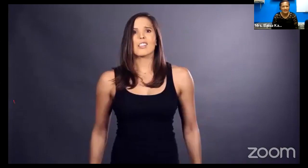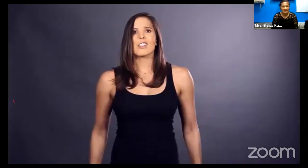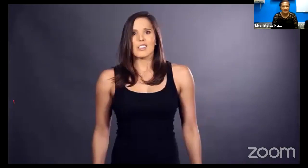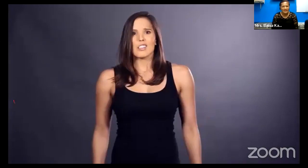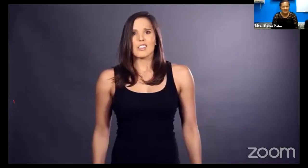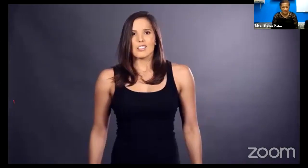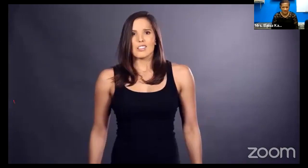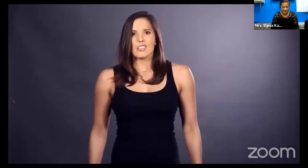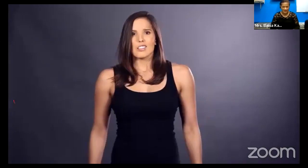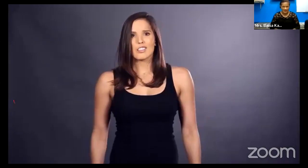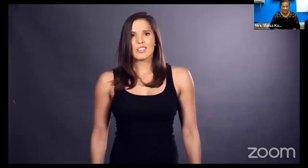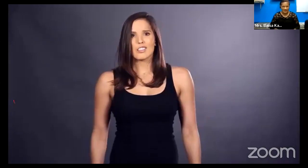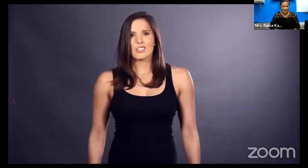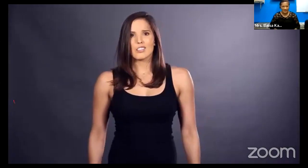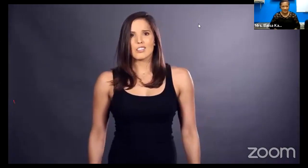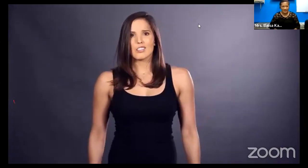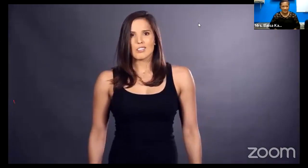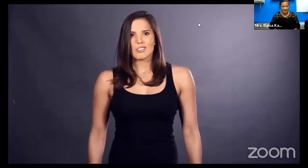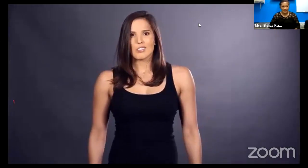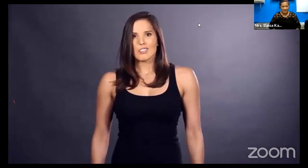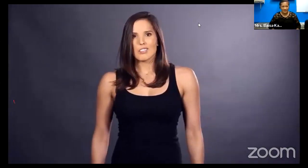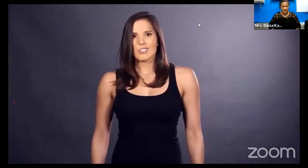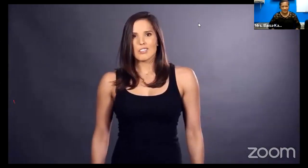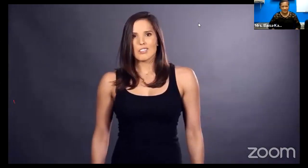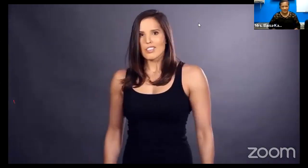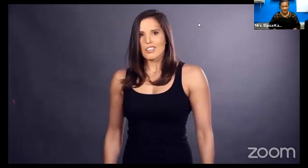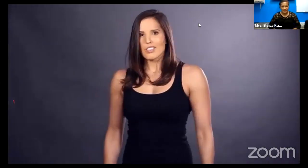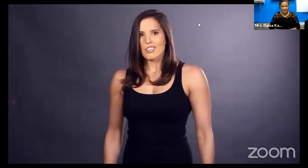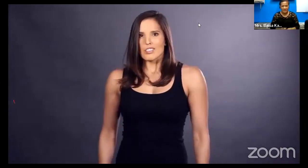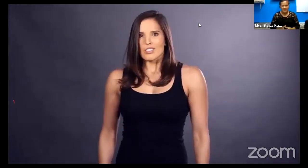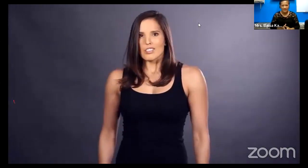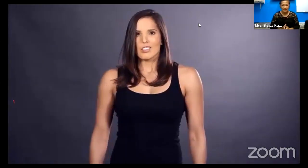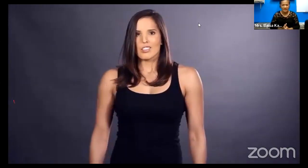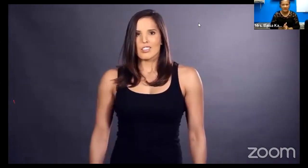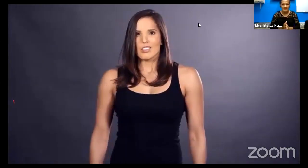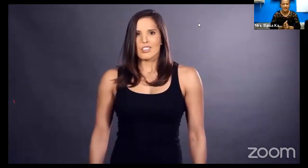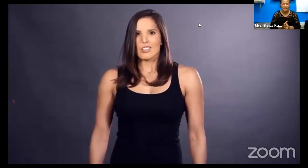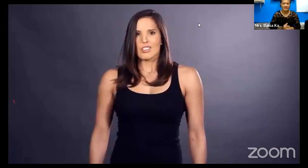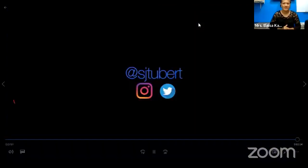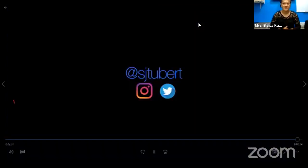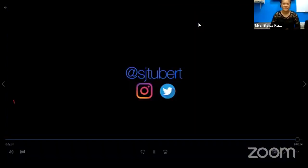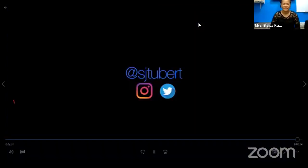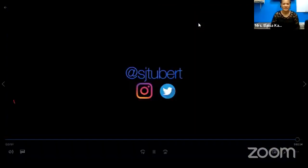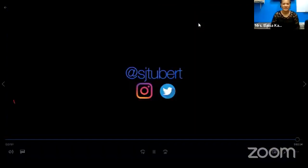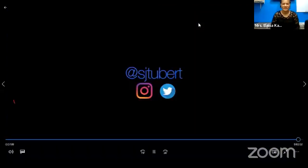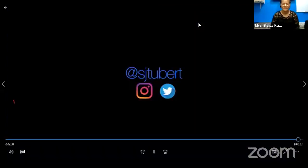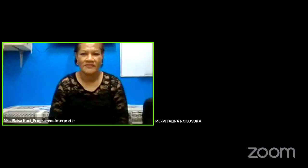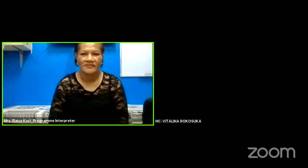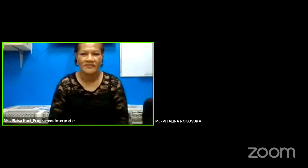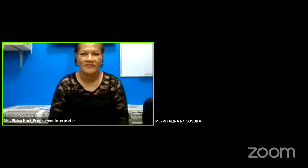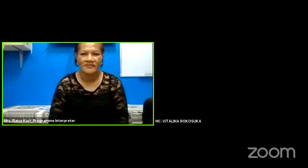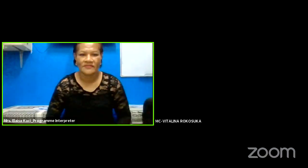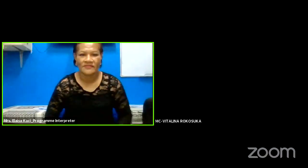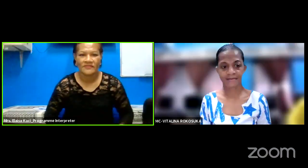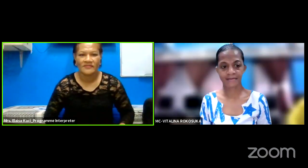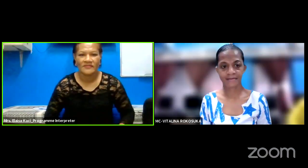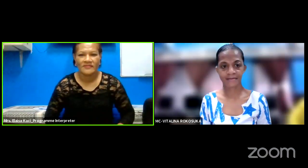sign language, and interpretation in terms of the